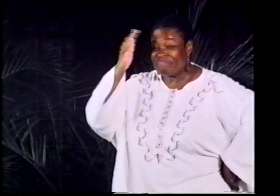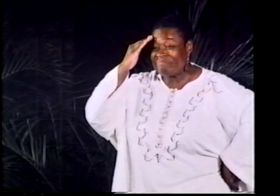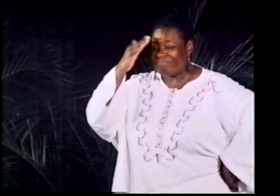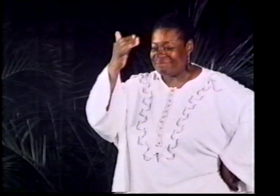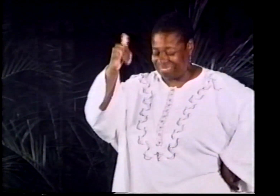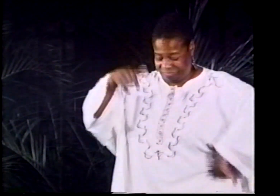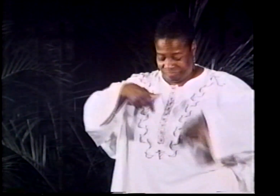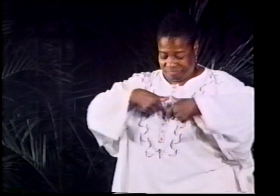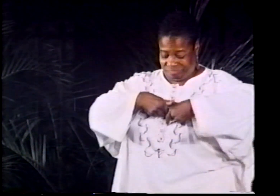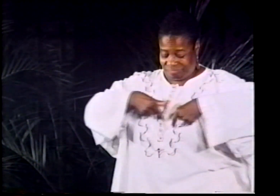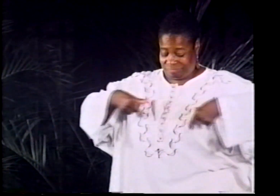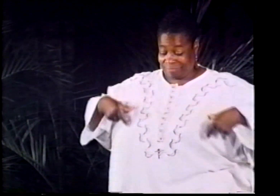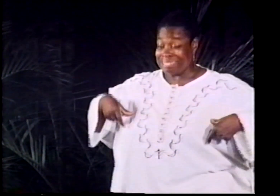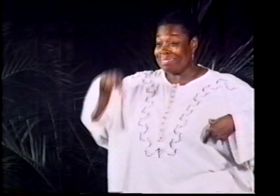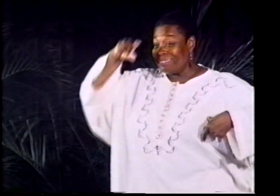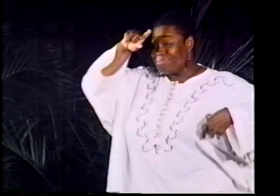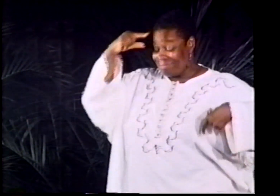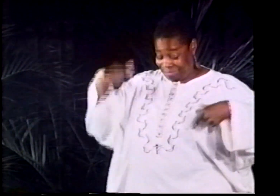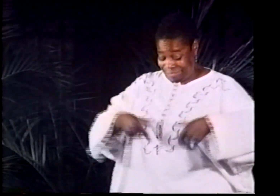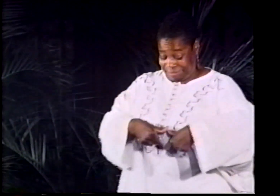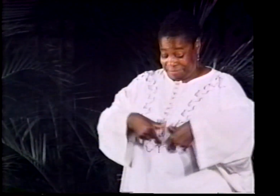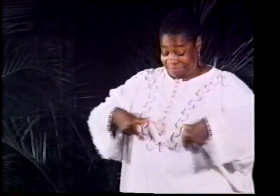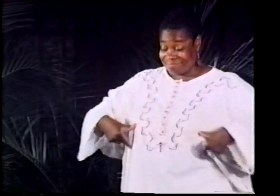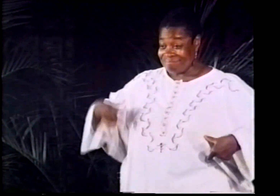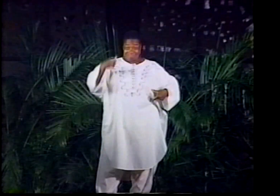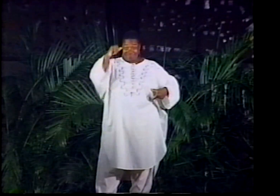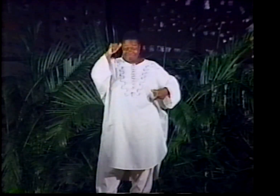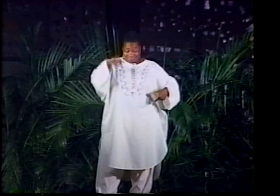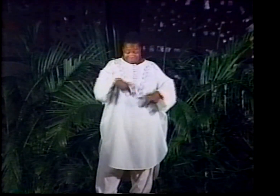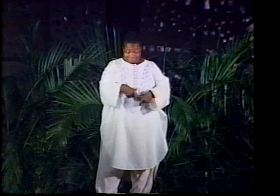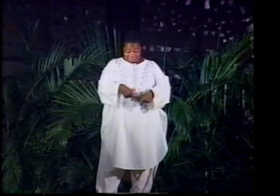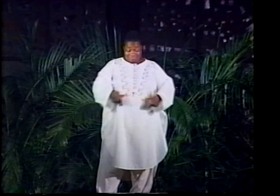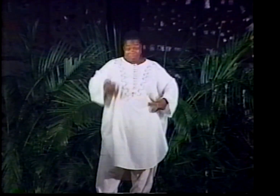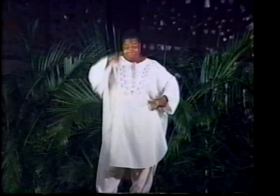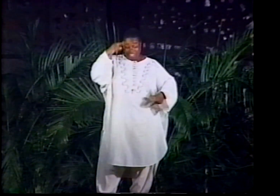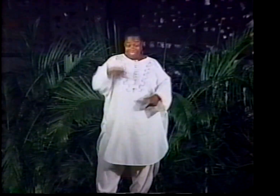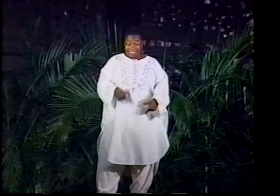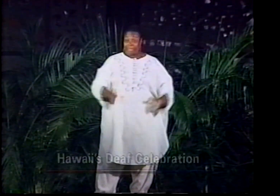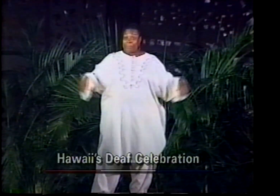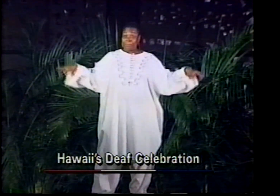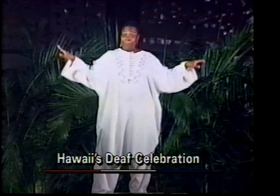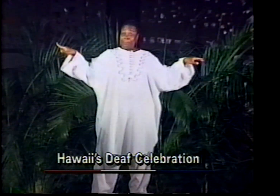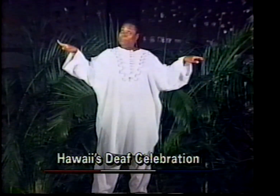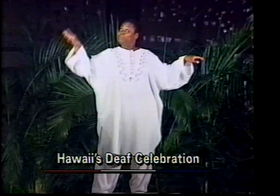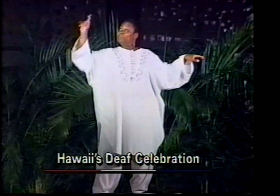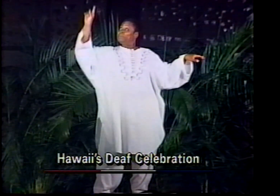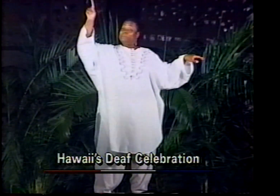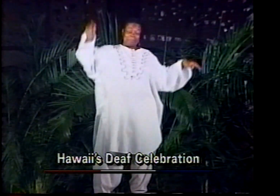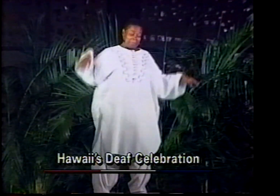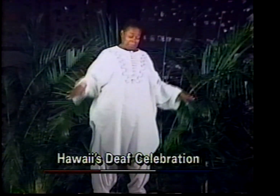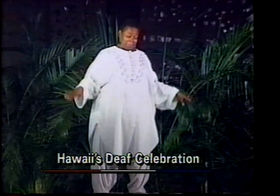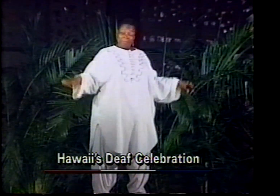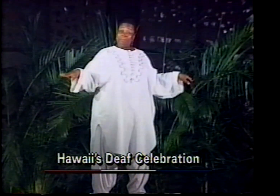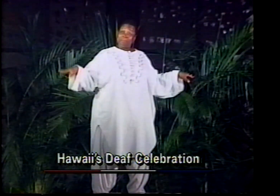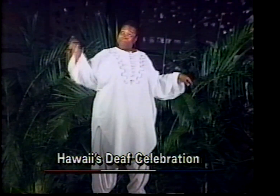Well, a bee happened to be flying by.